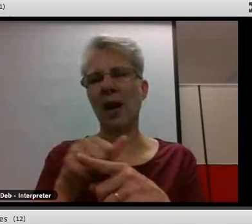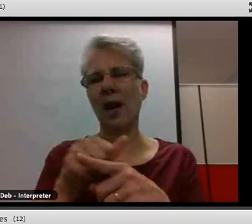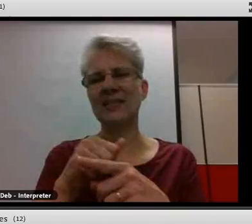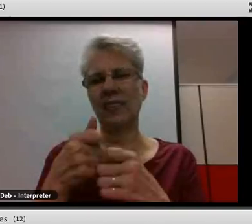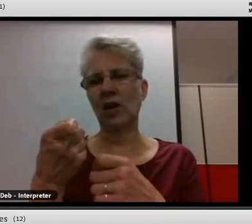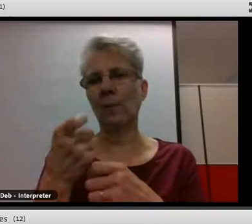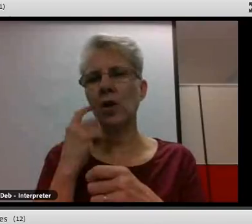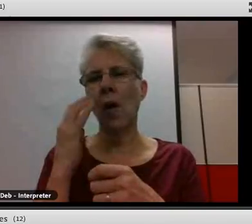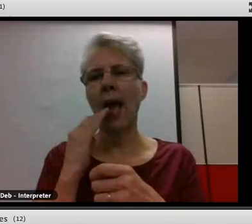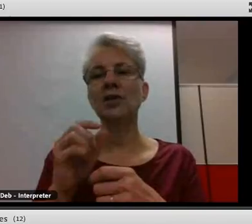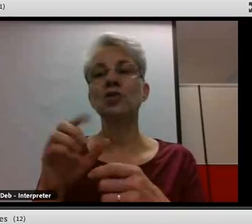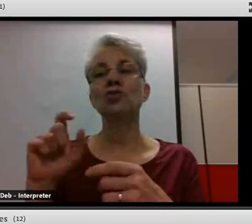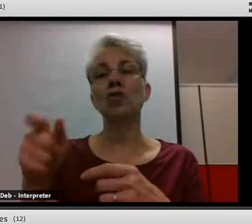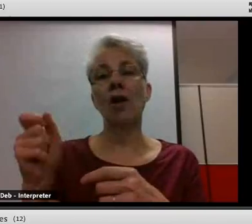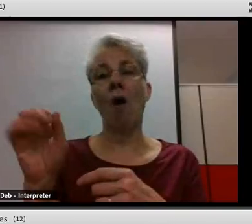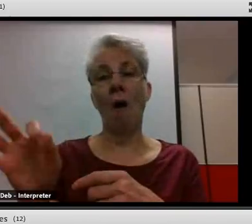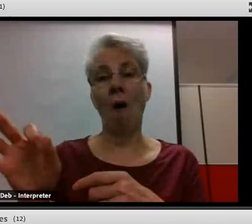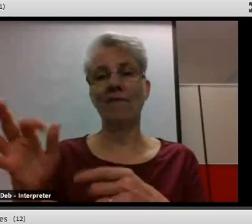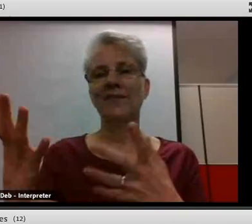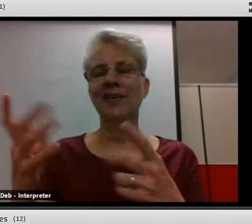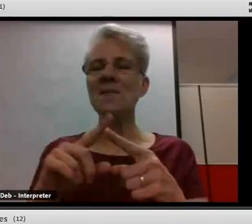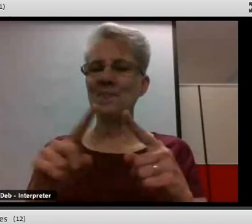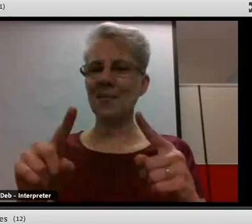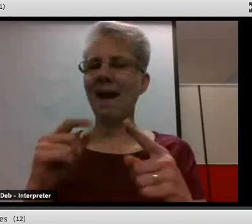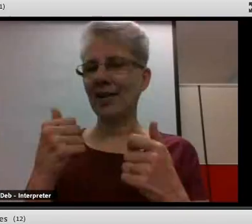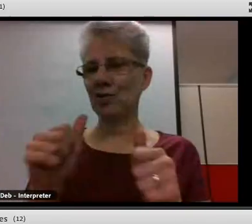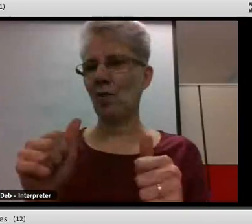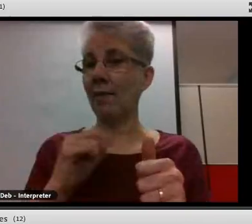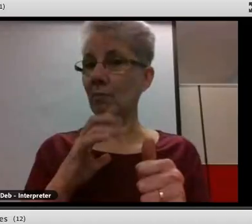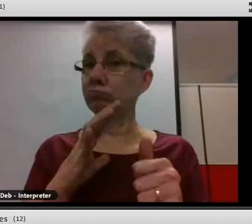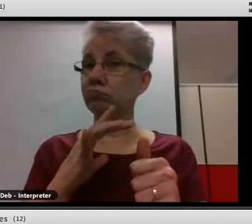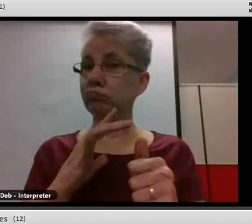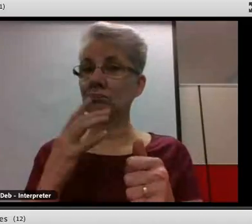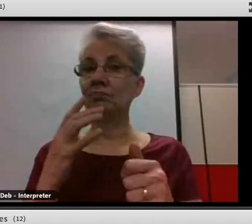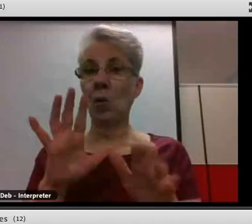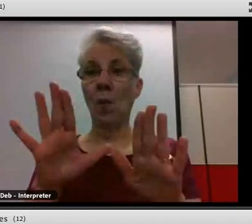Fantastic. Okay.